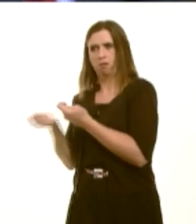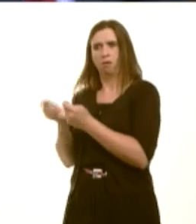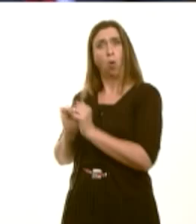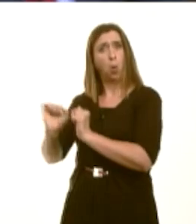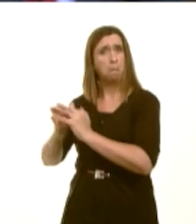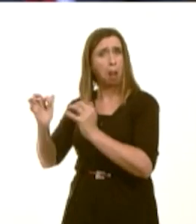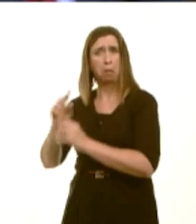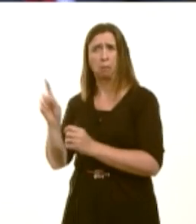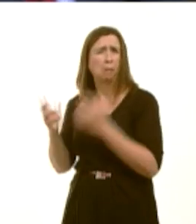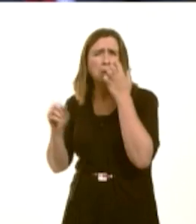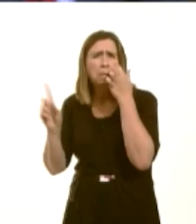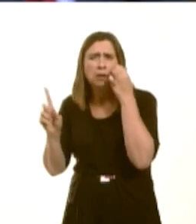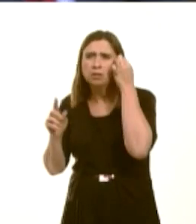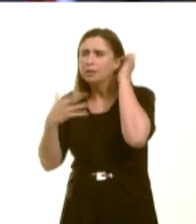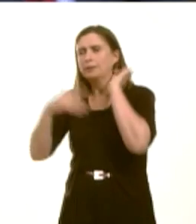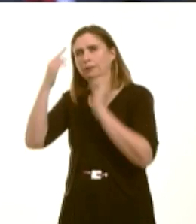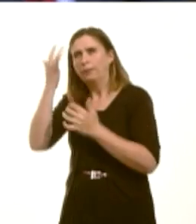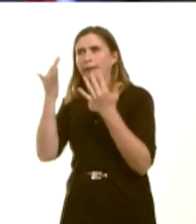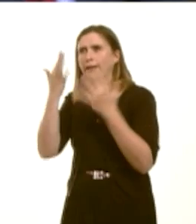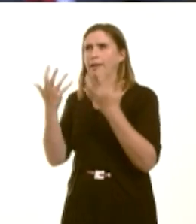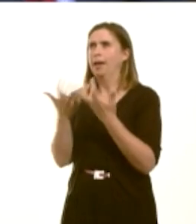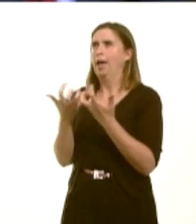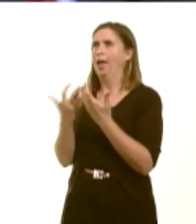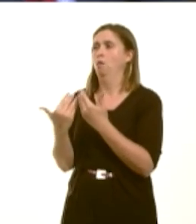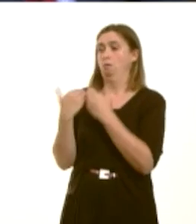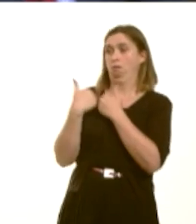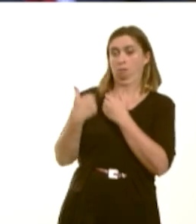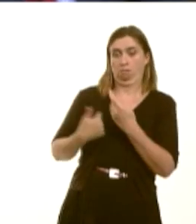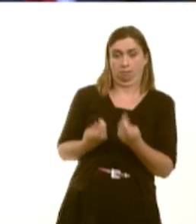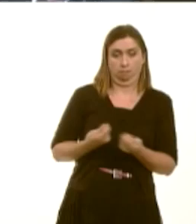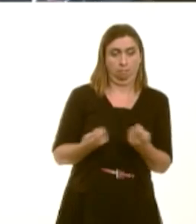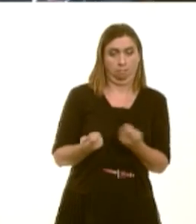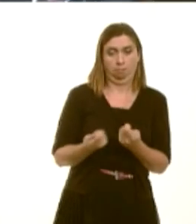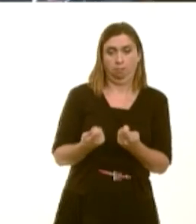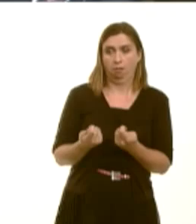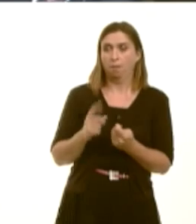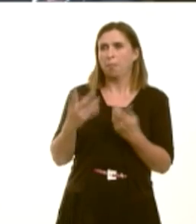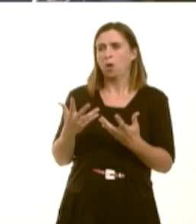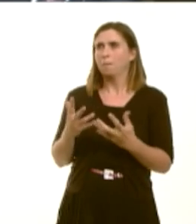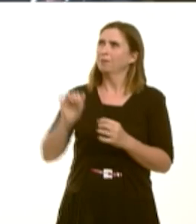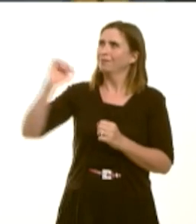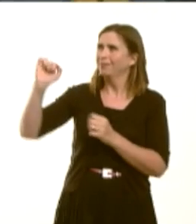important thereís a holistic approach to devolution across the whole of the UK, rather than the piecemeal approach we see at the moment.